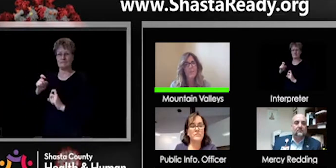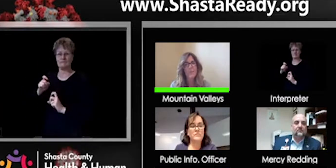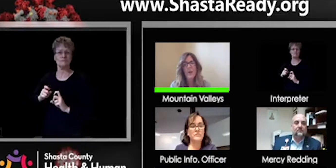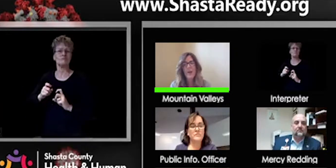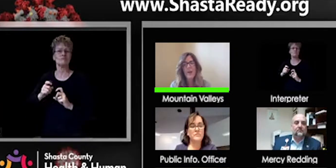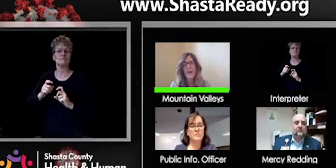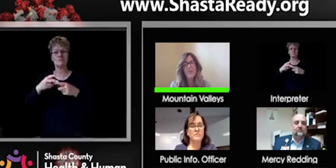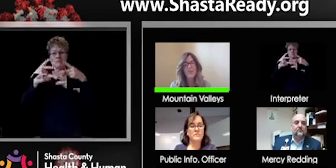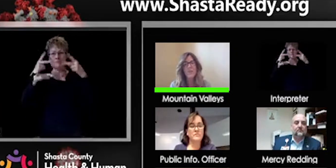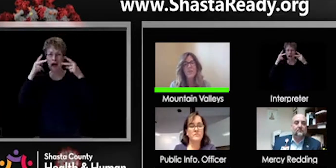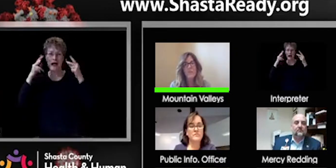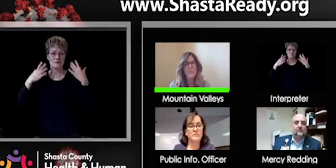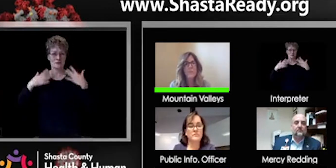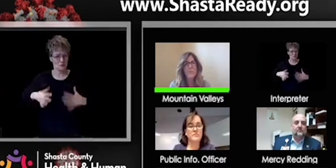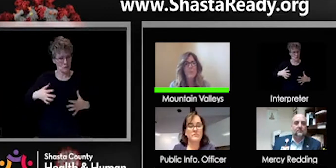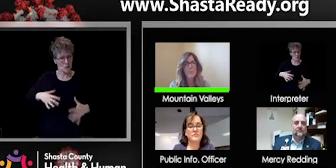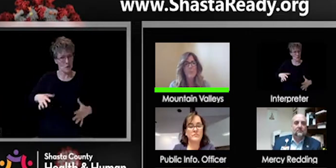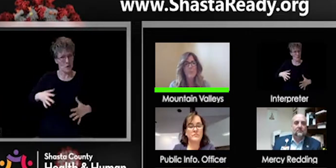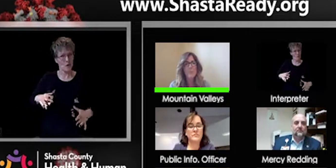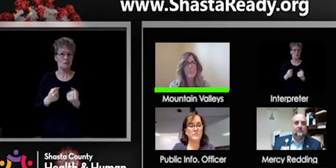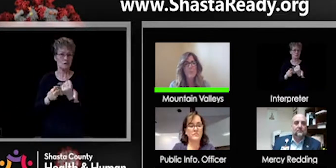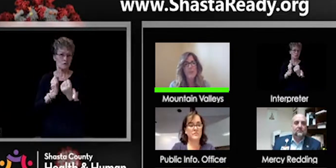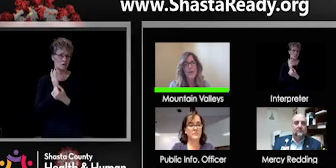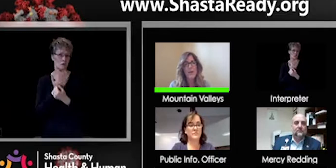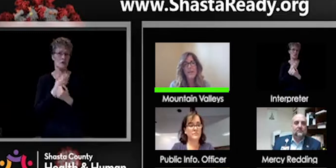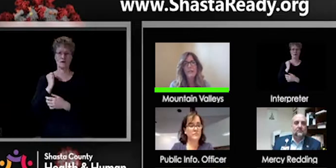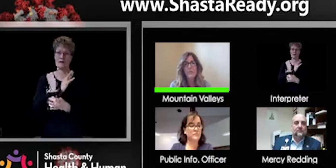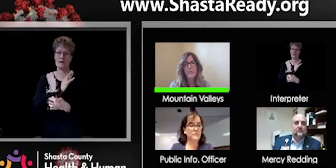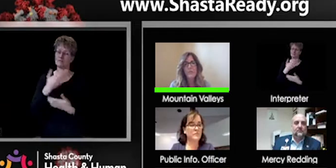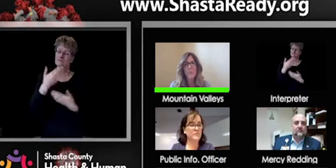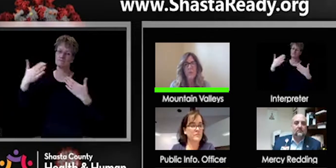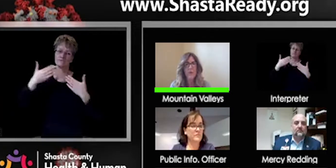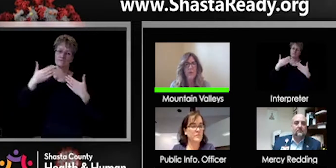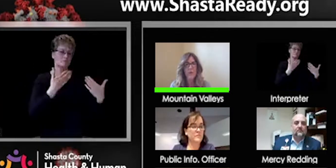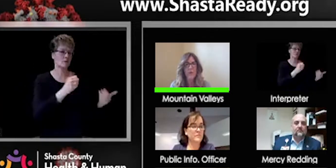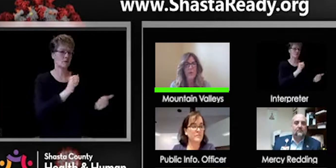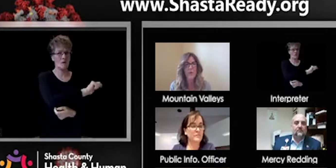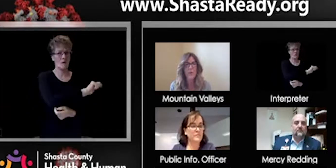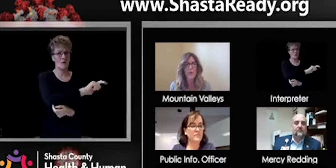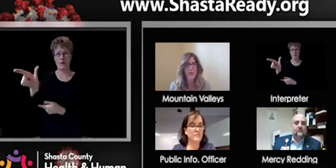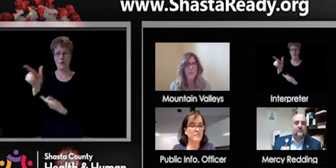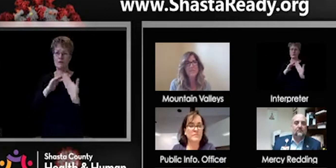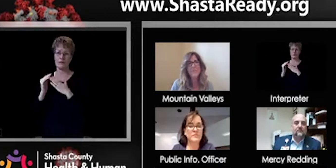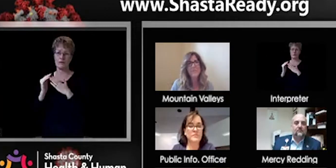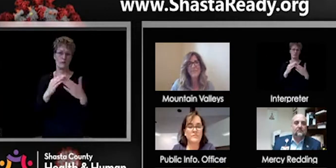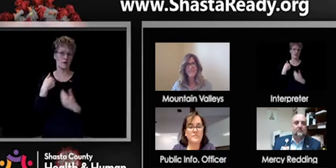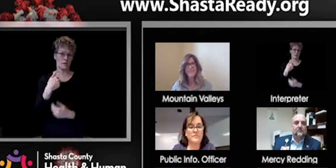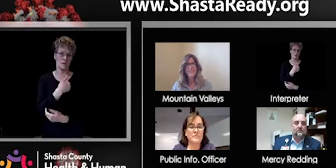staff are just doing a wonderful job, so we’re really thankful for what we have going on